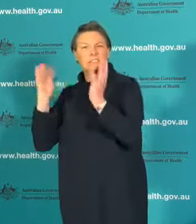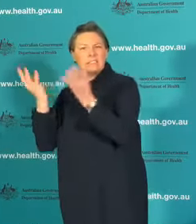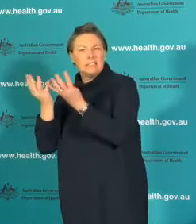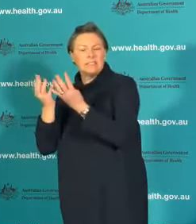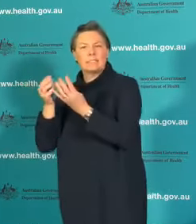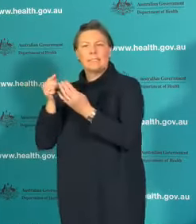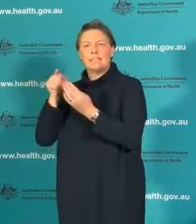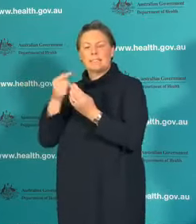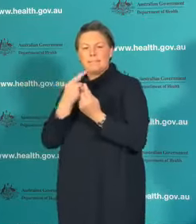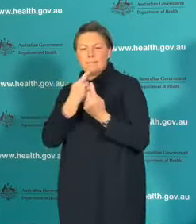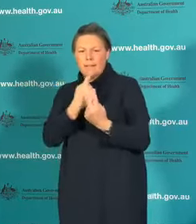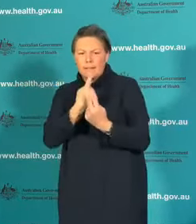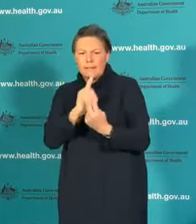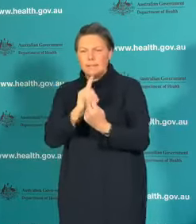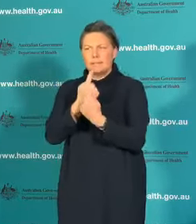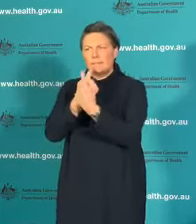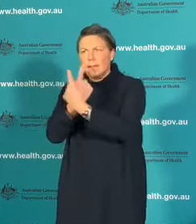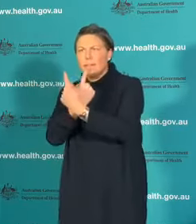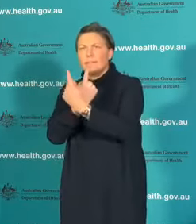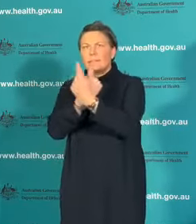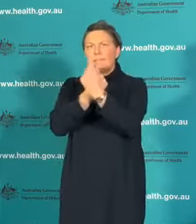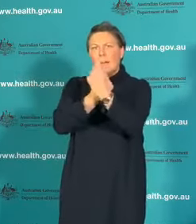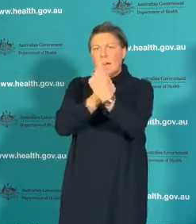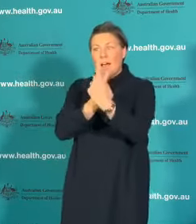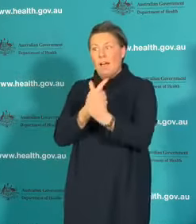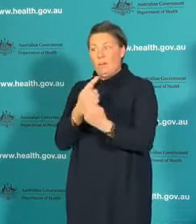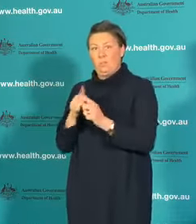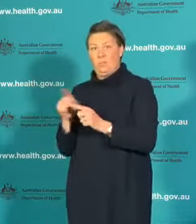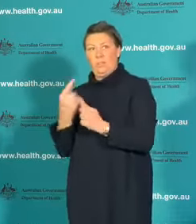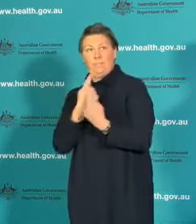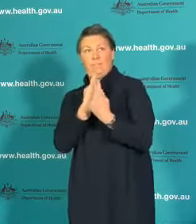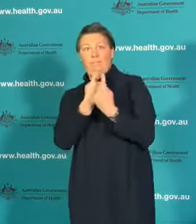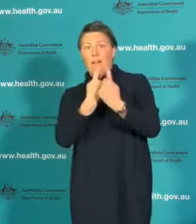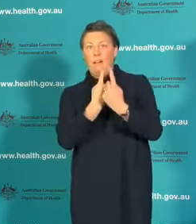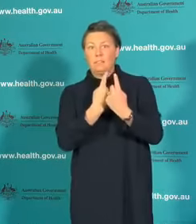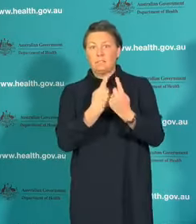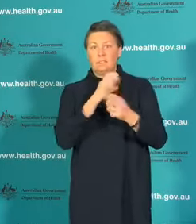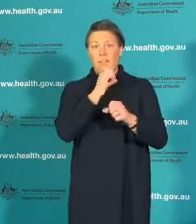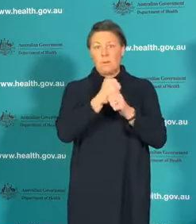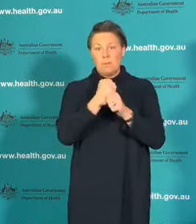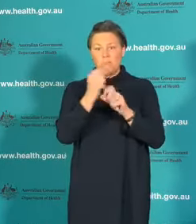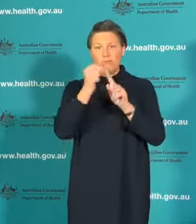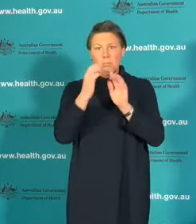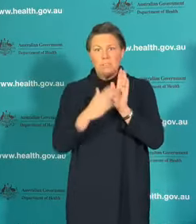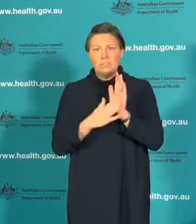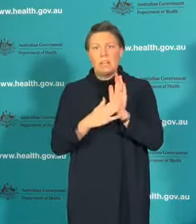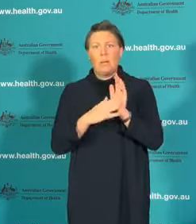provides advice of course to the National Cabinet but there are many other mechanisms which are in play